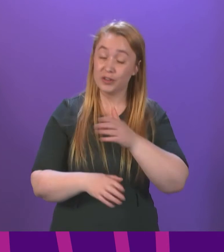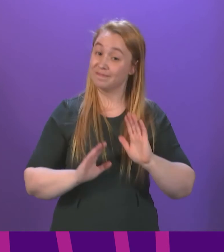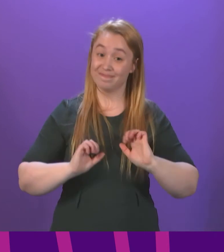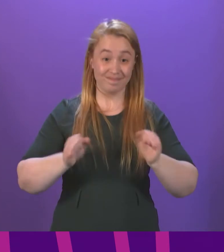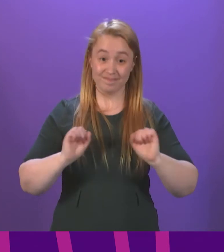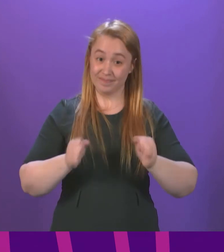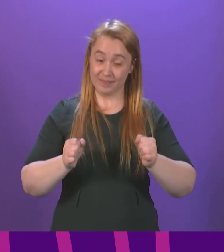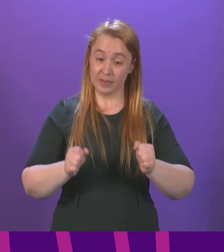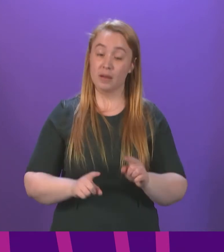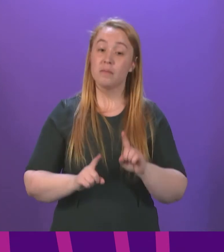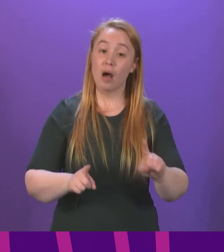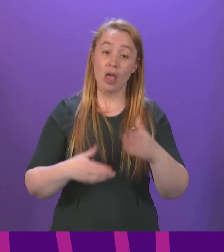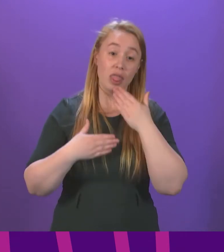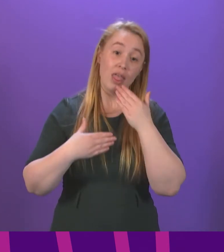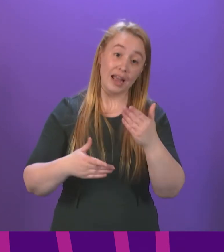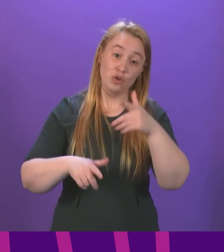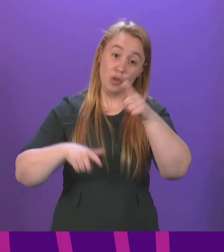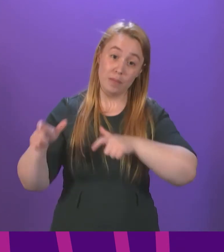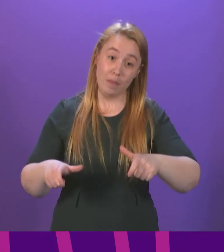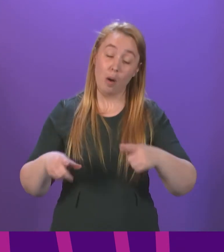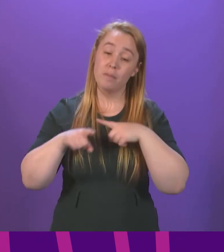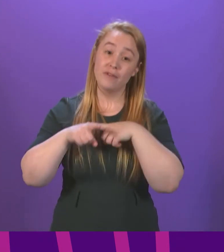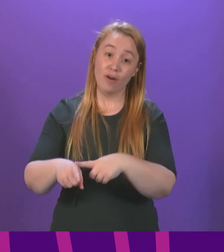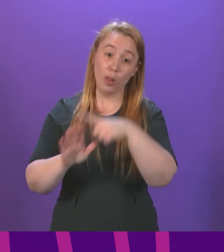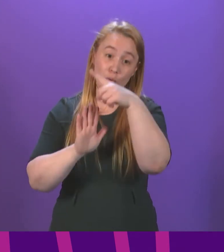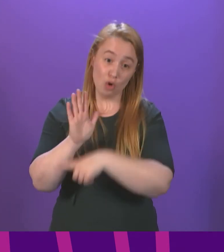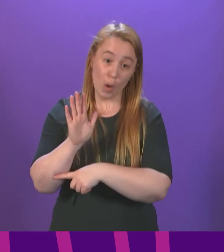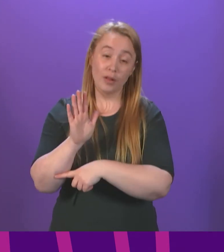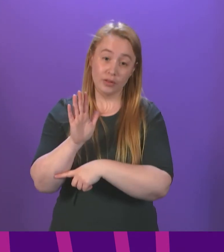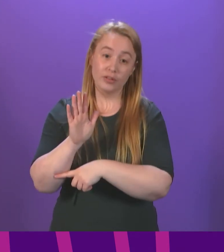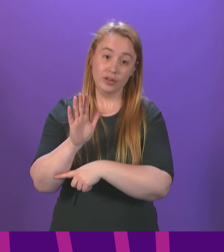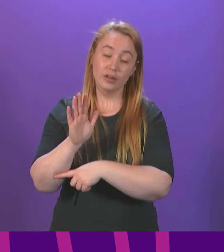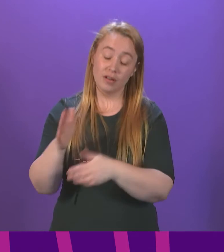to the efforts of everybody who has been sticking to the restrictions and guidelines, and thanks